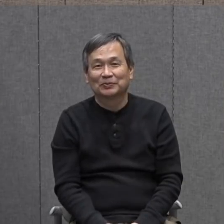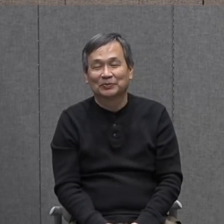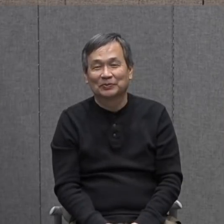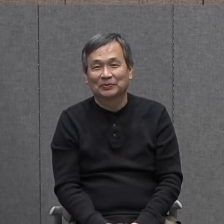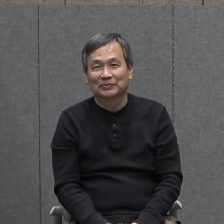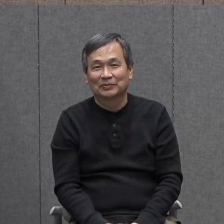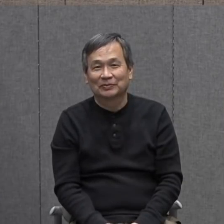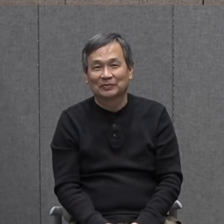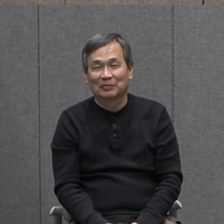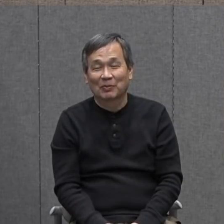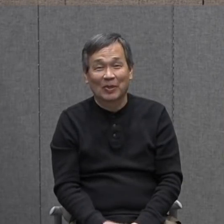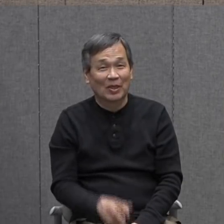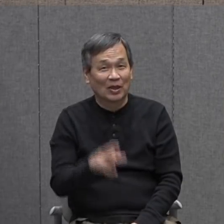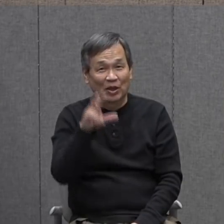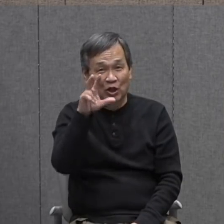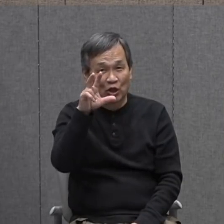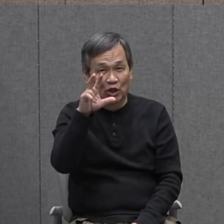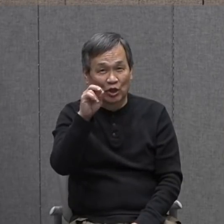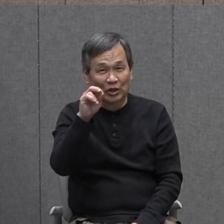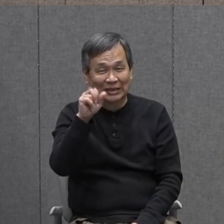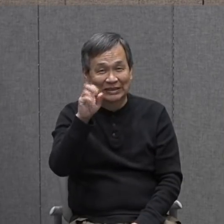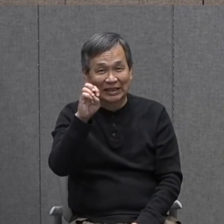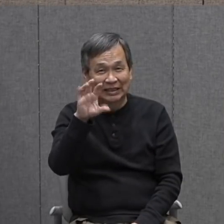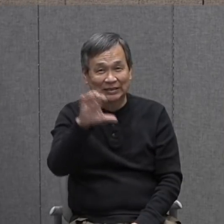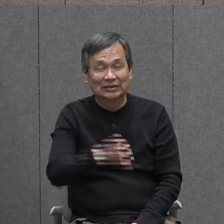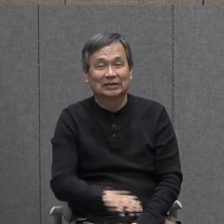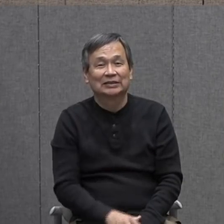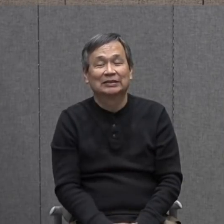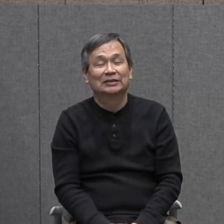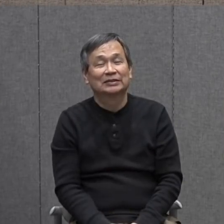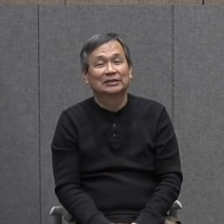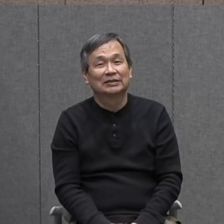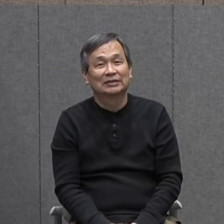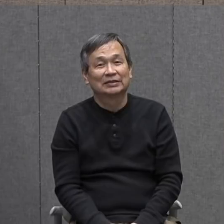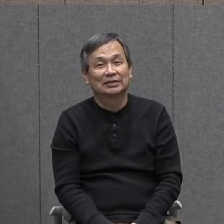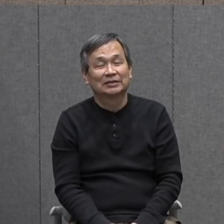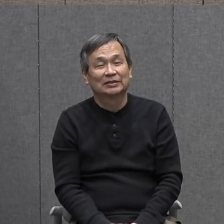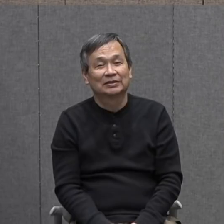30 seconds, oh boy, oh, 30 seconds!